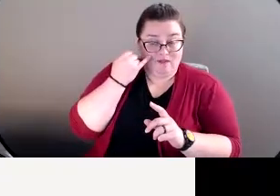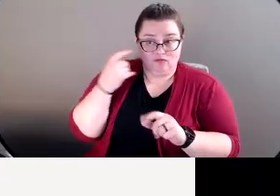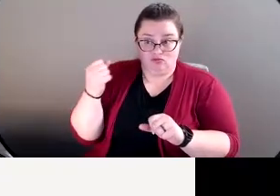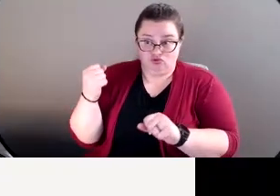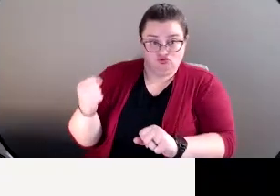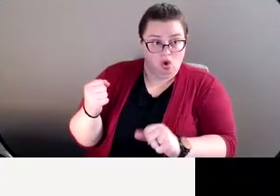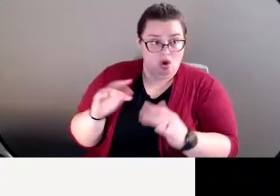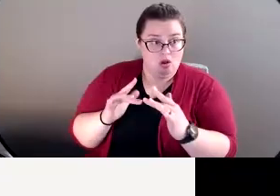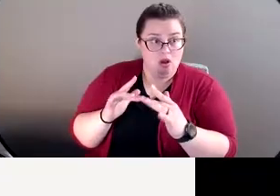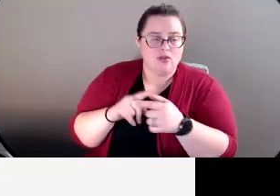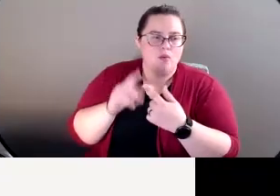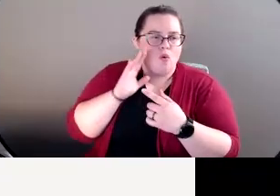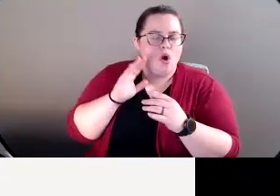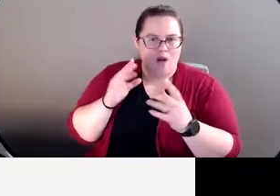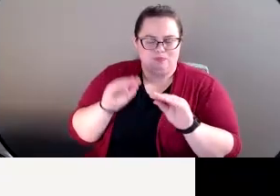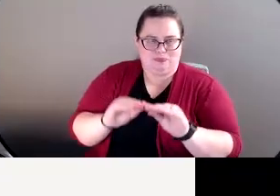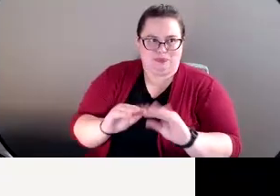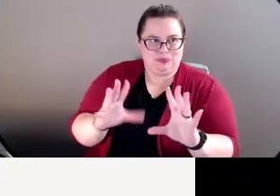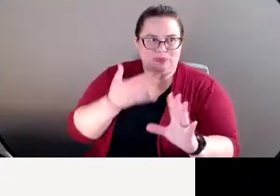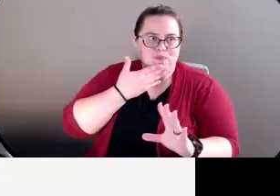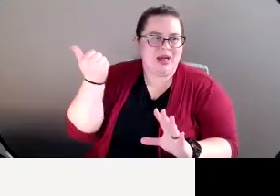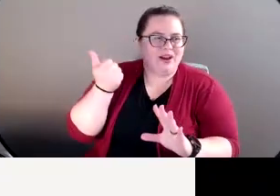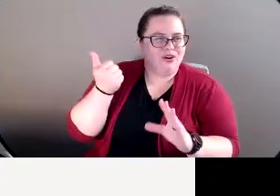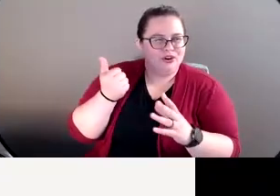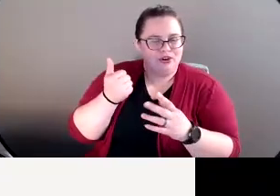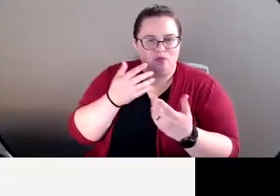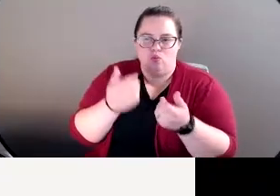When you embed, video,